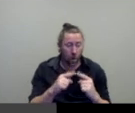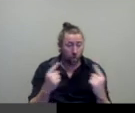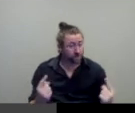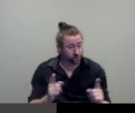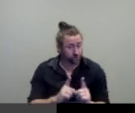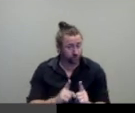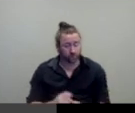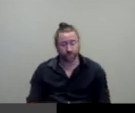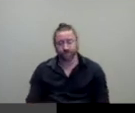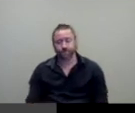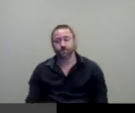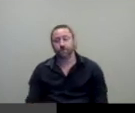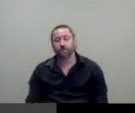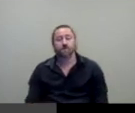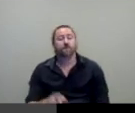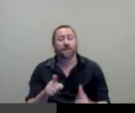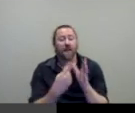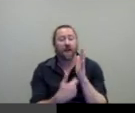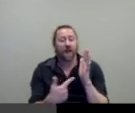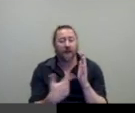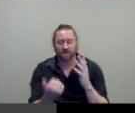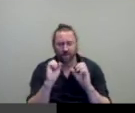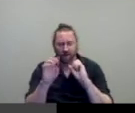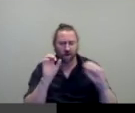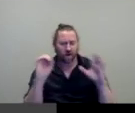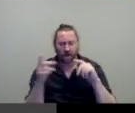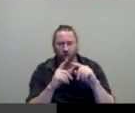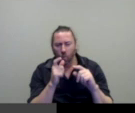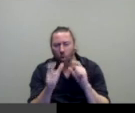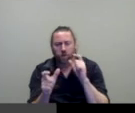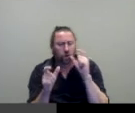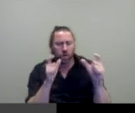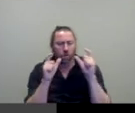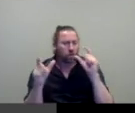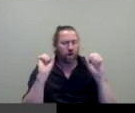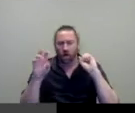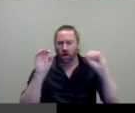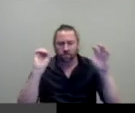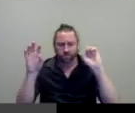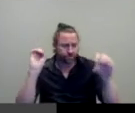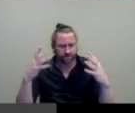words have been appearing in art for over a century now they've begun in began